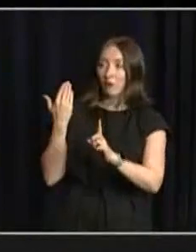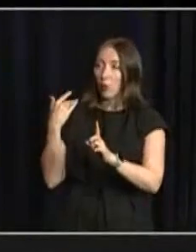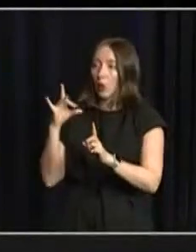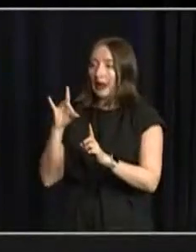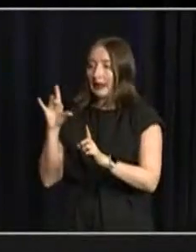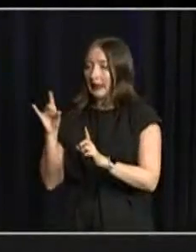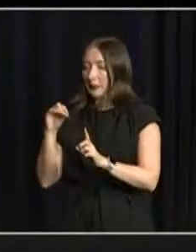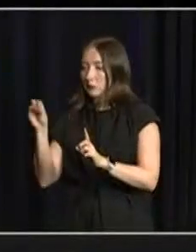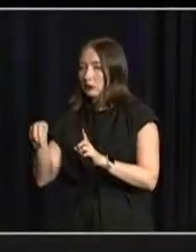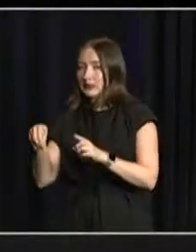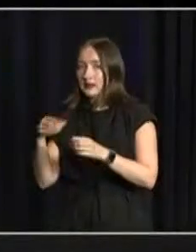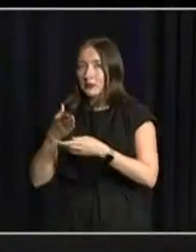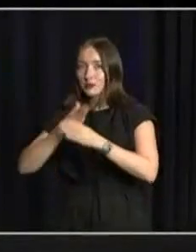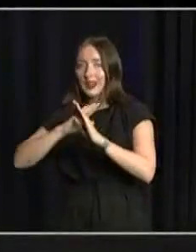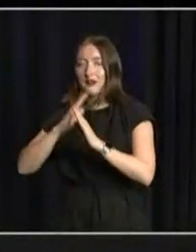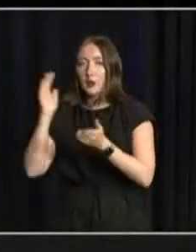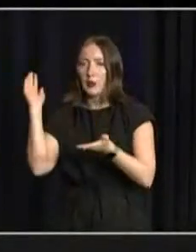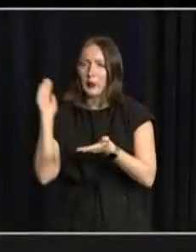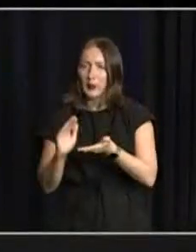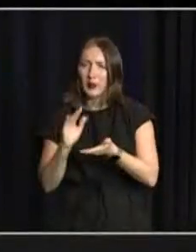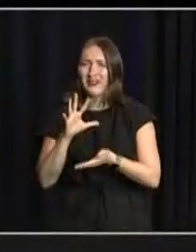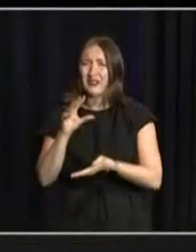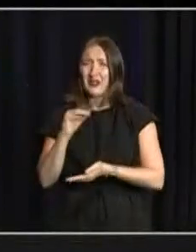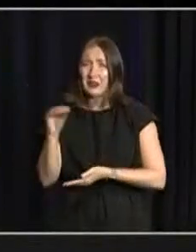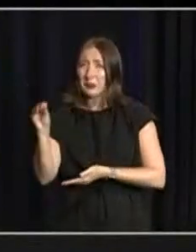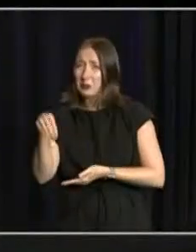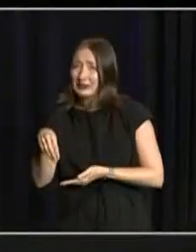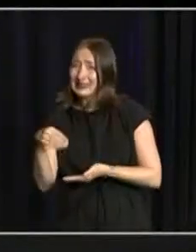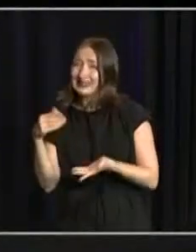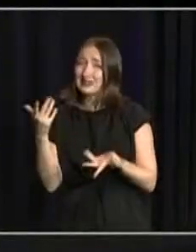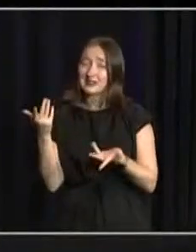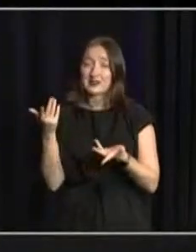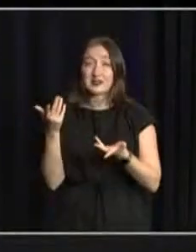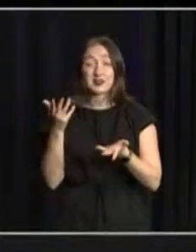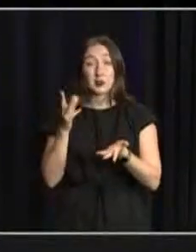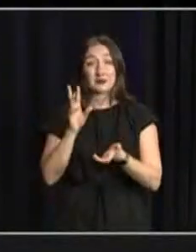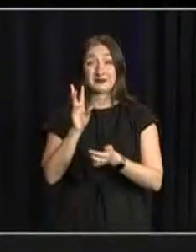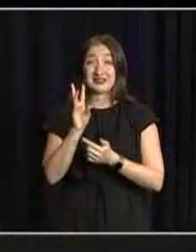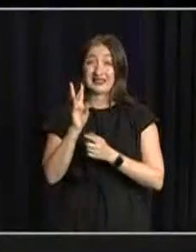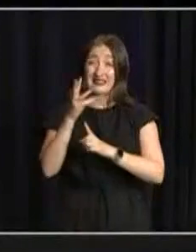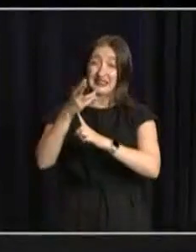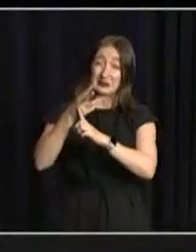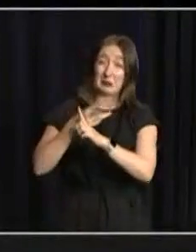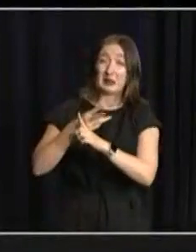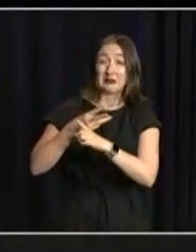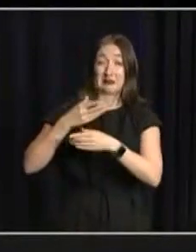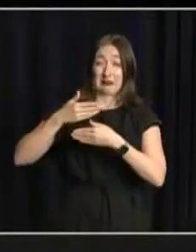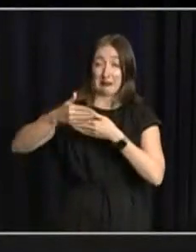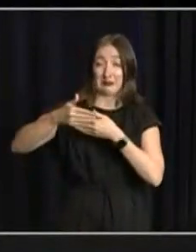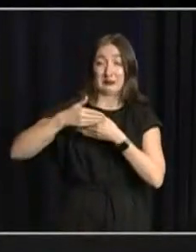is really important for you to get. That's a 6 foot a six month. Timeframe in which to get it,